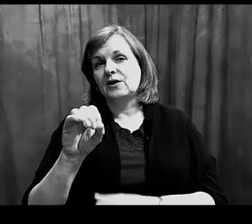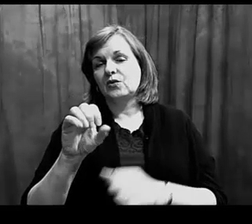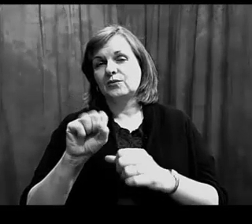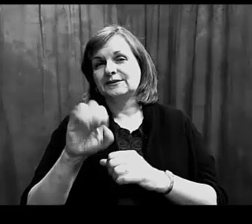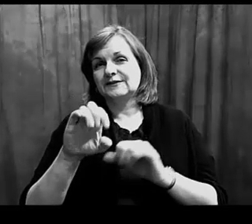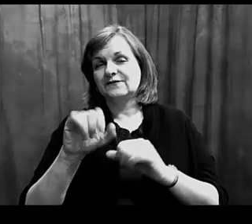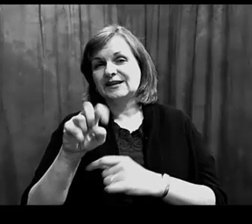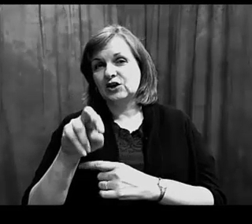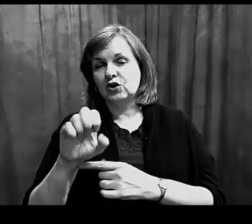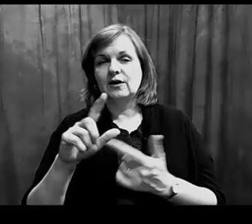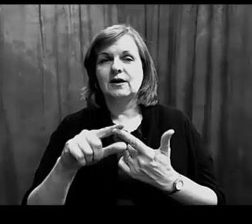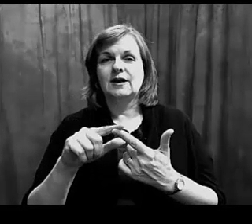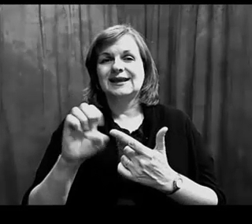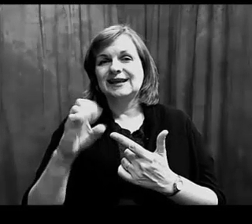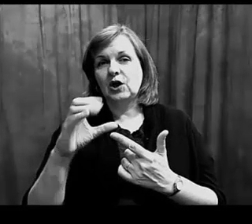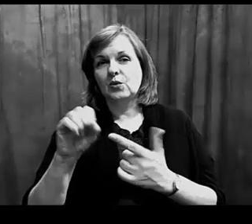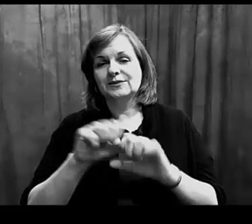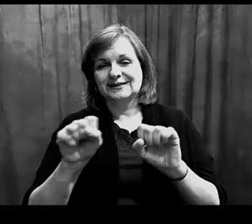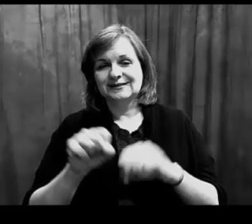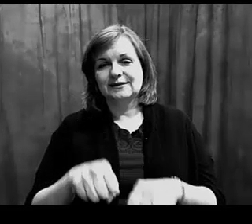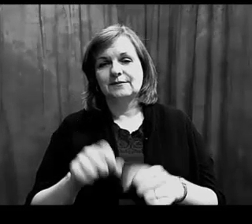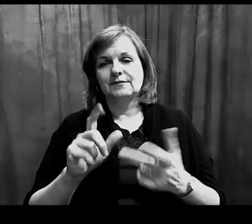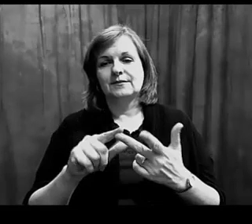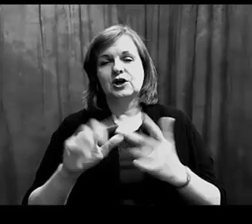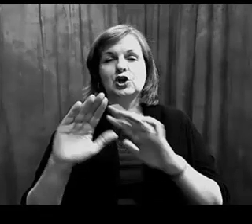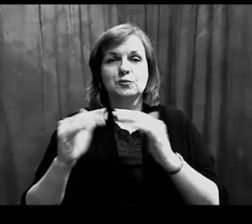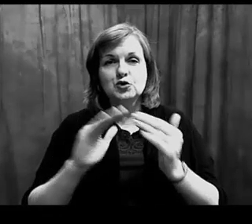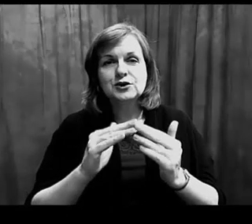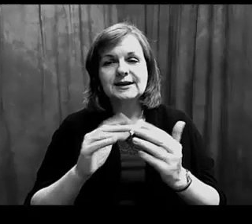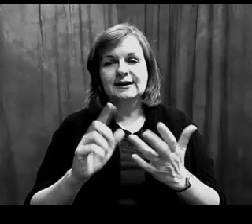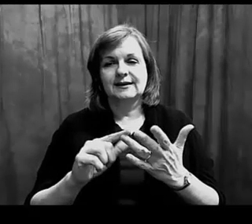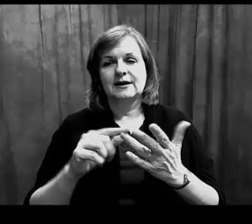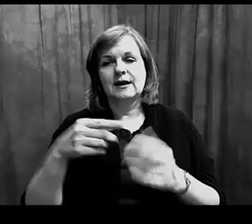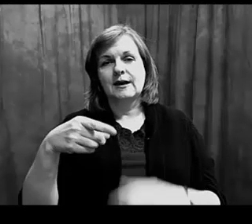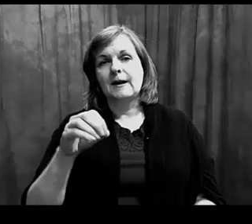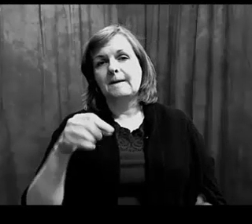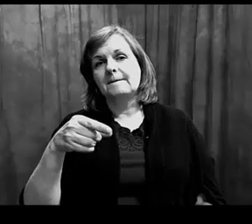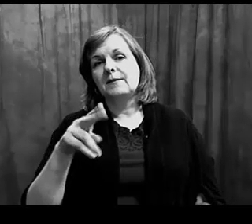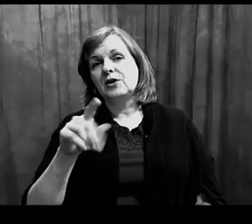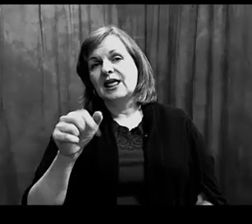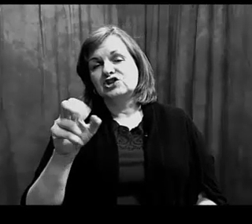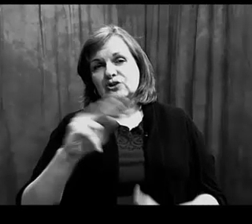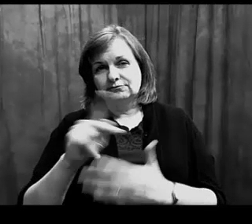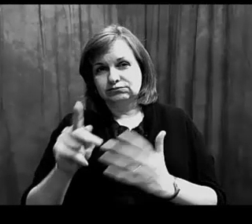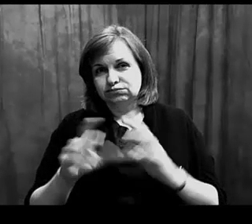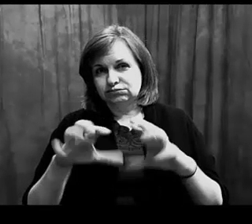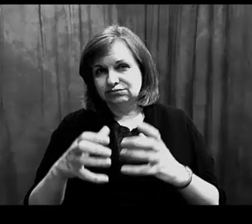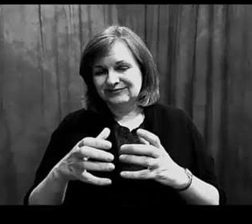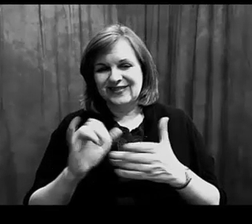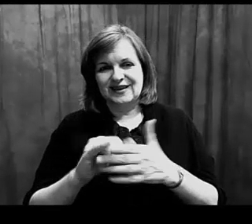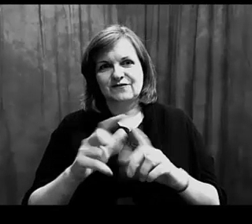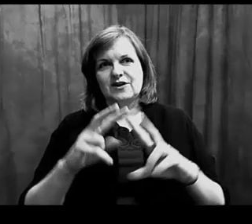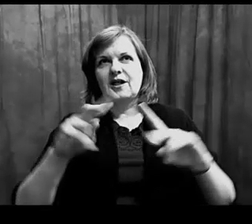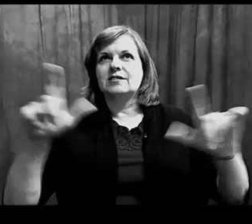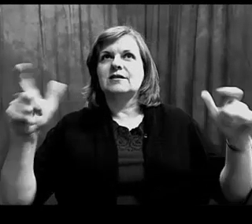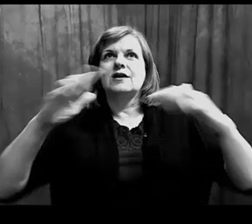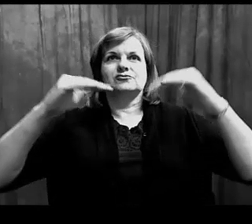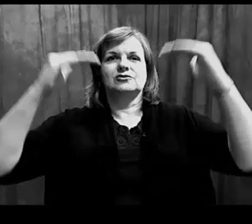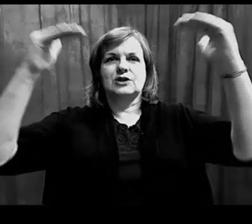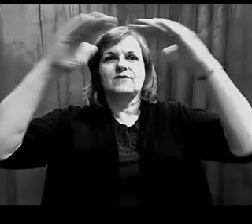so I've listed out here for you a couple of these structures and what we're actually talking about